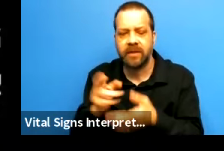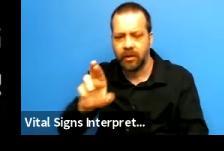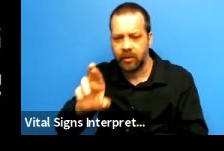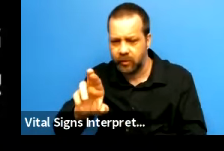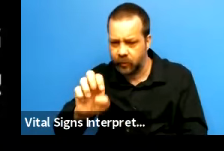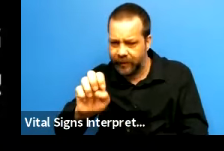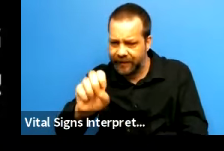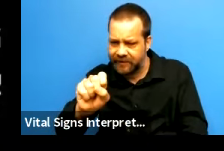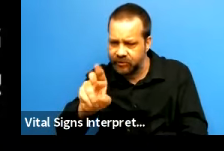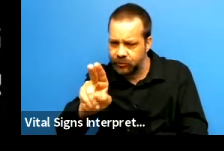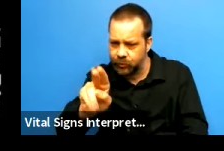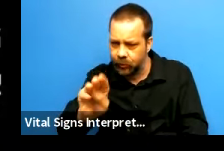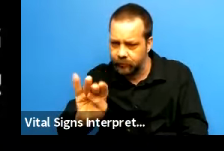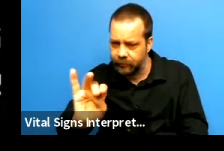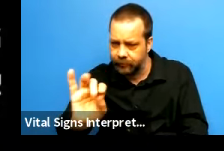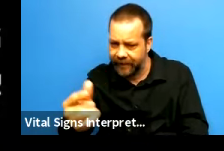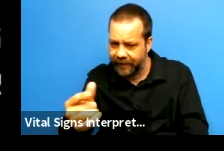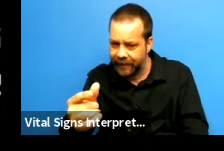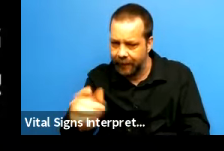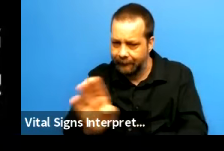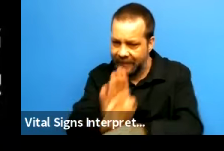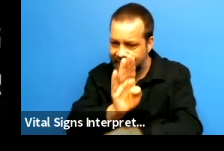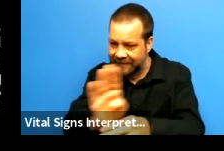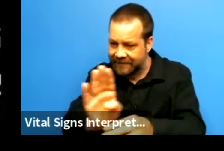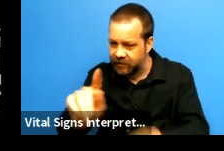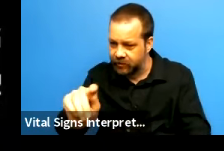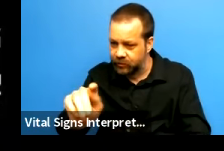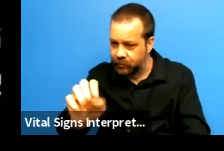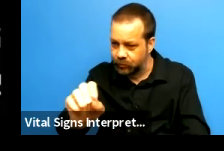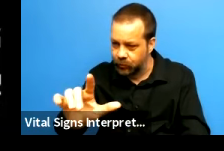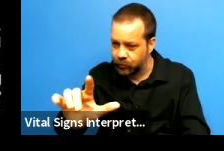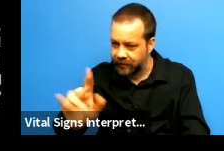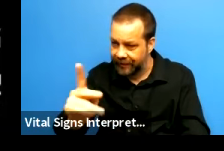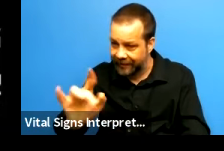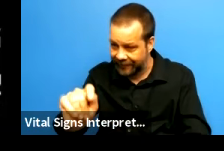what we have found and recommend and have lived here